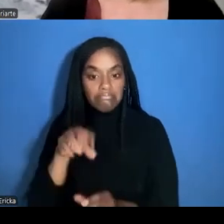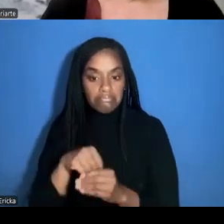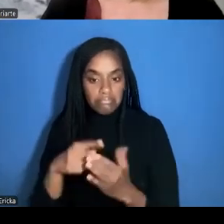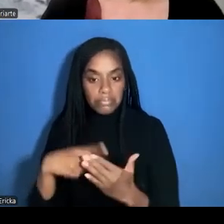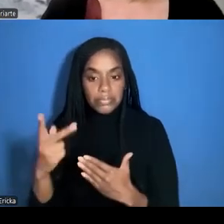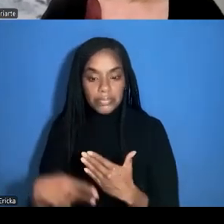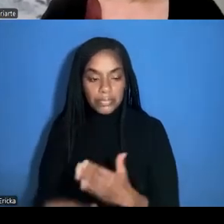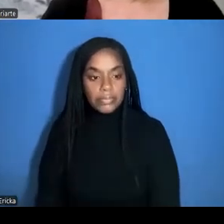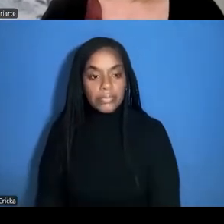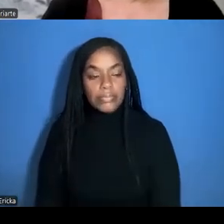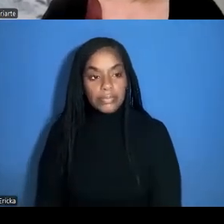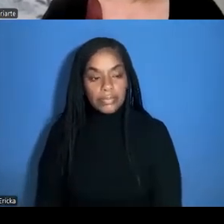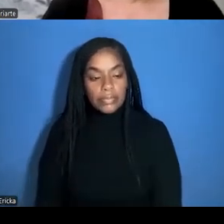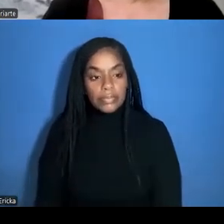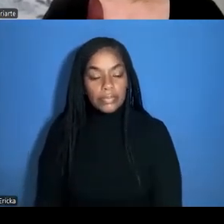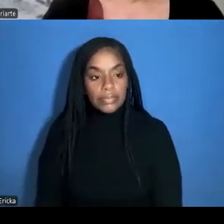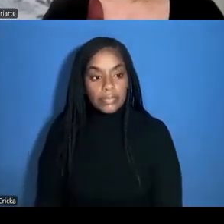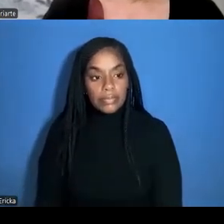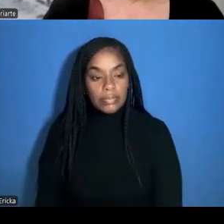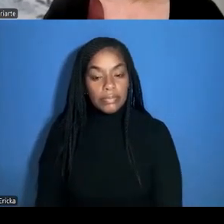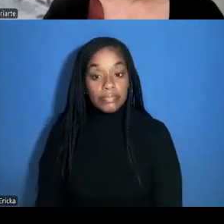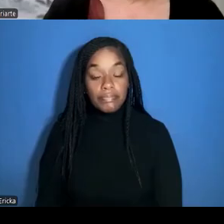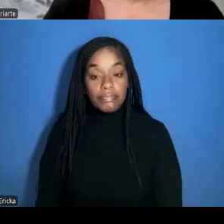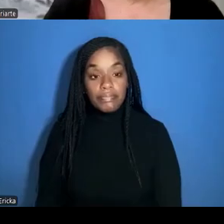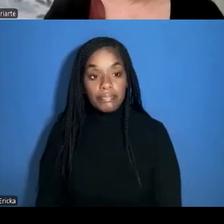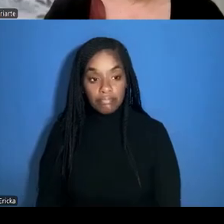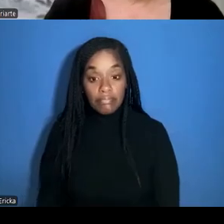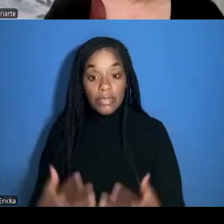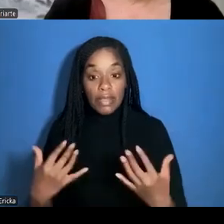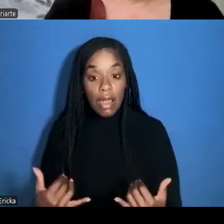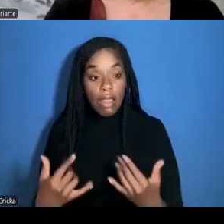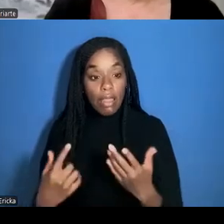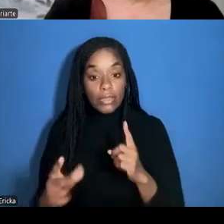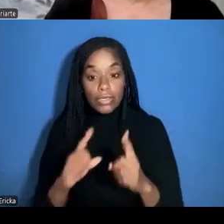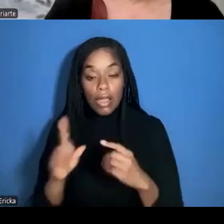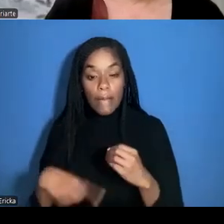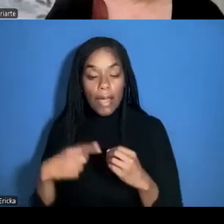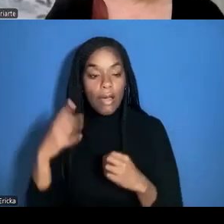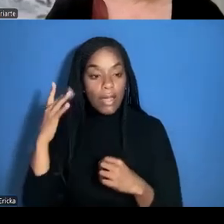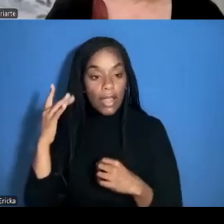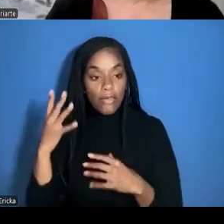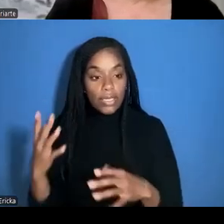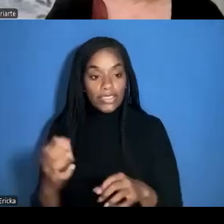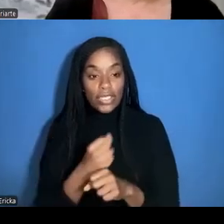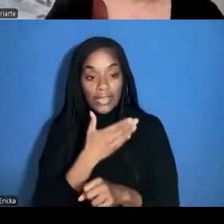So now let's talk about the California Achieving a Better Life Experience or CalAble accounts.